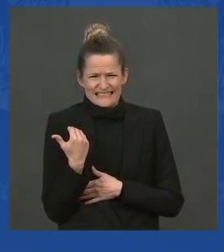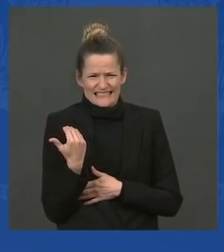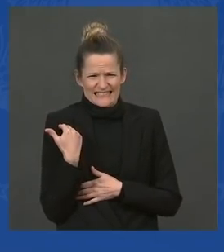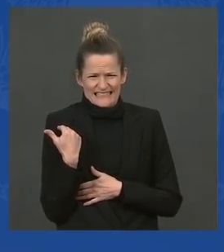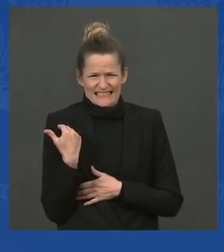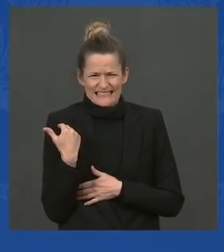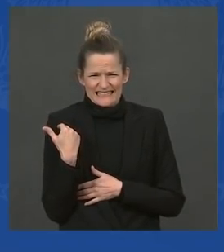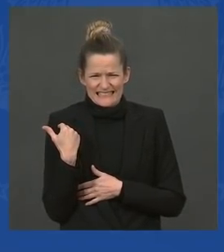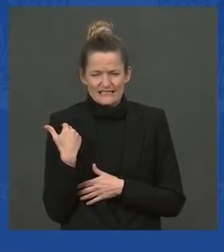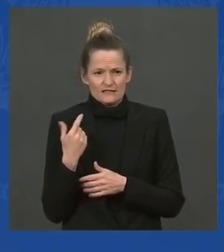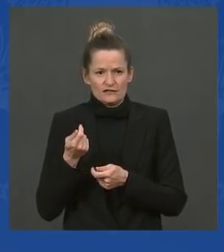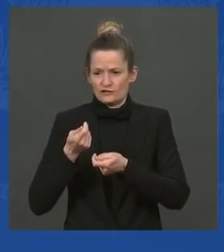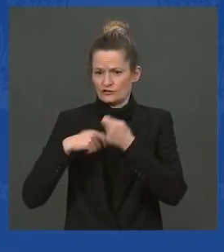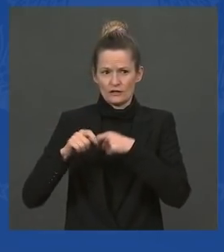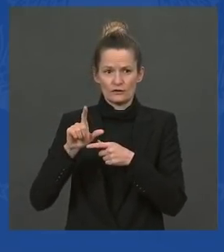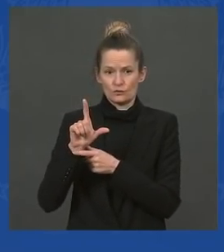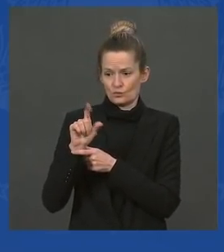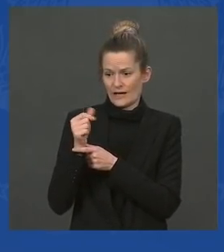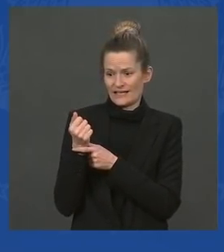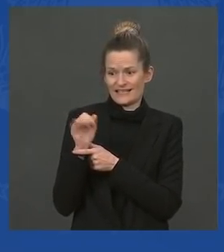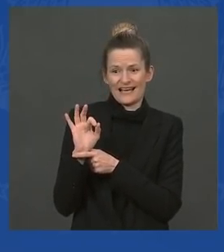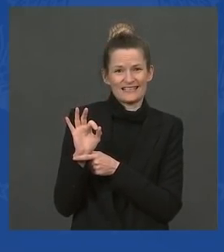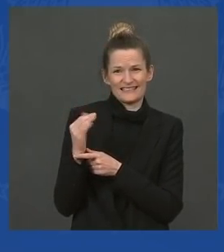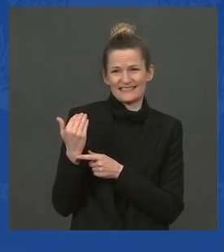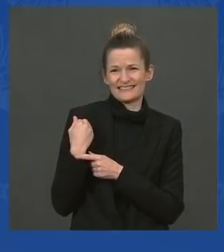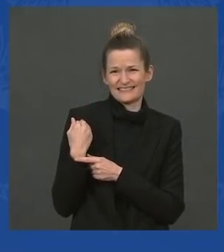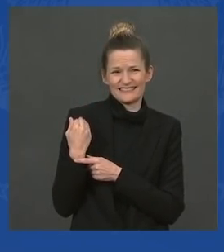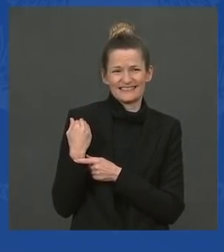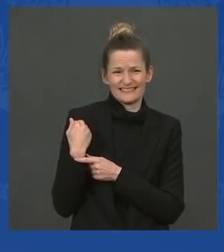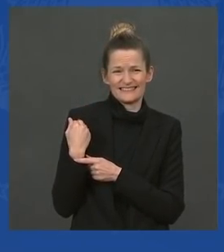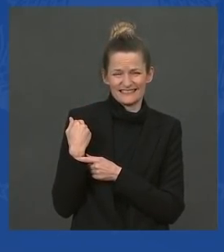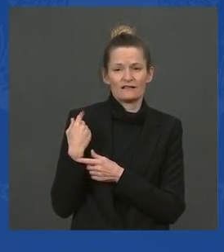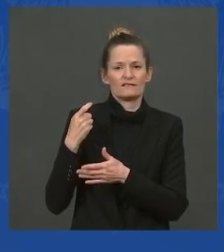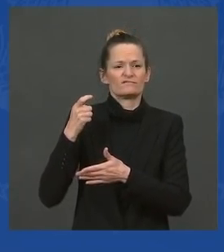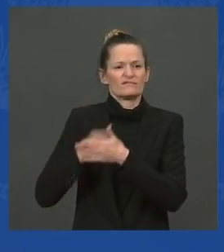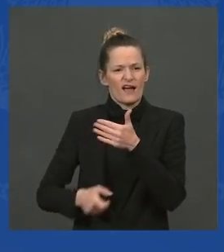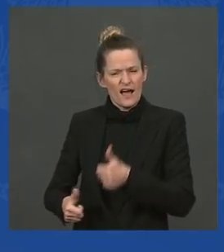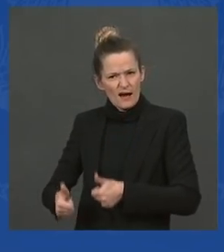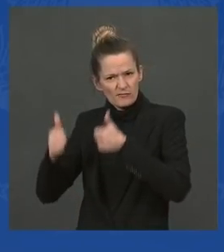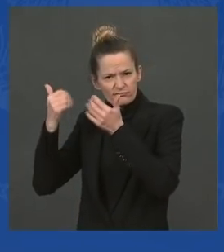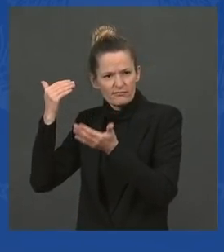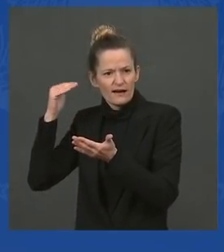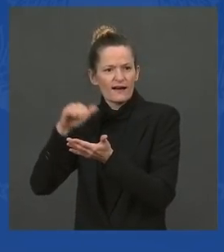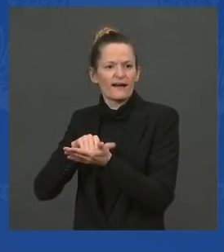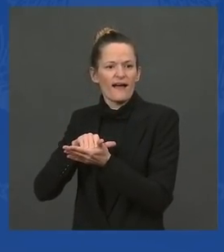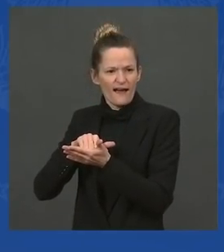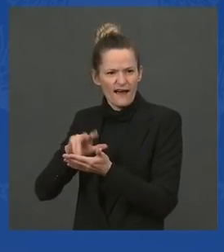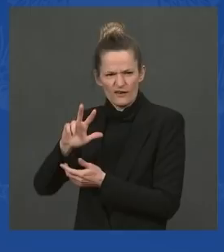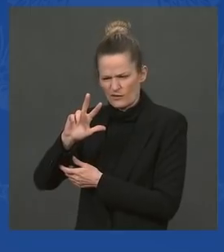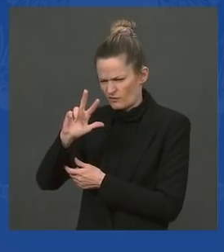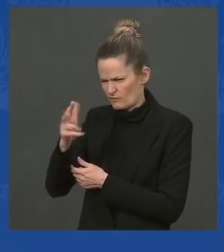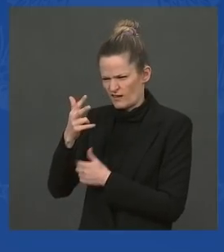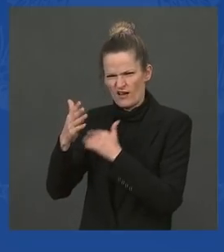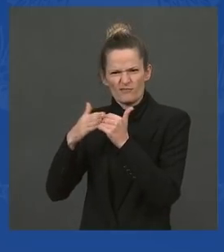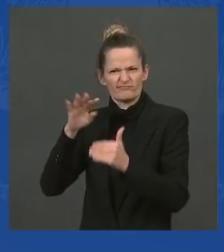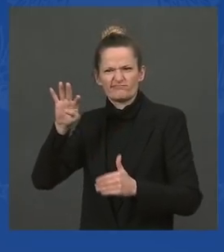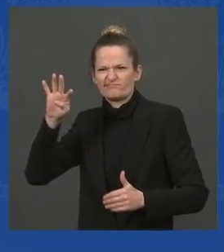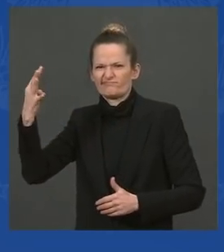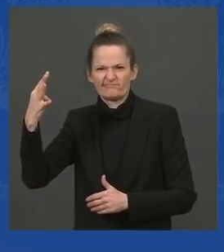we saw it surpass $3 in many places. The fact is we always get through those spikes. But we're going to get through this one as well